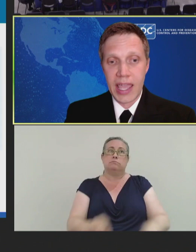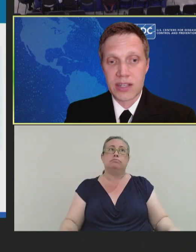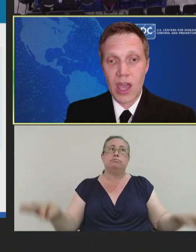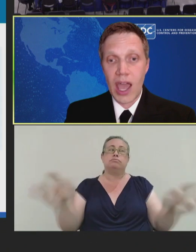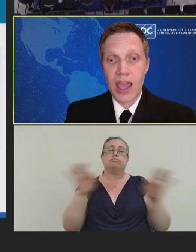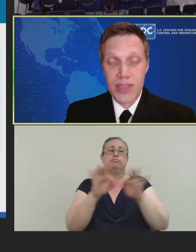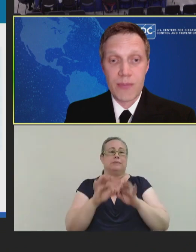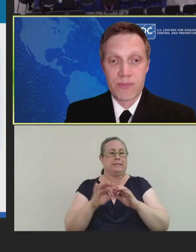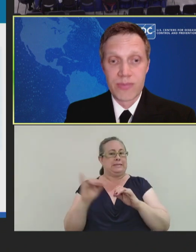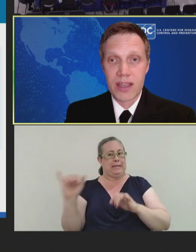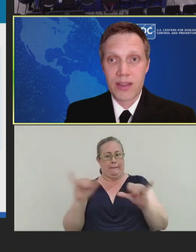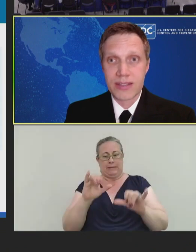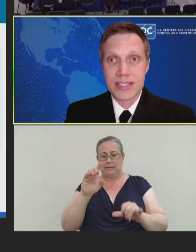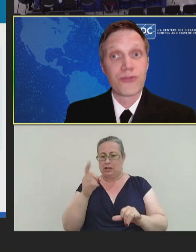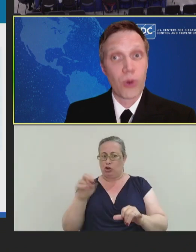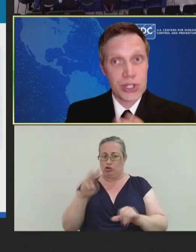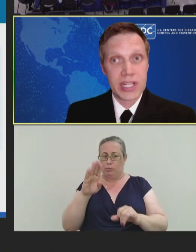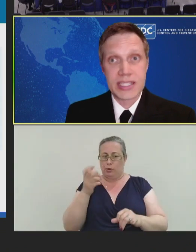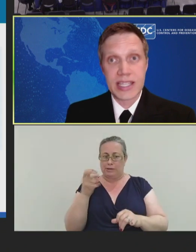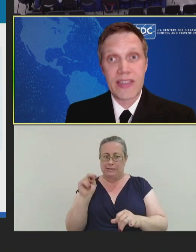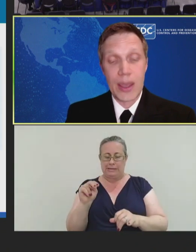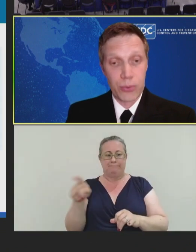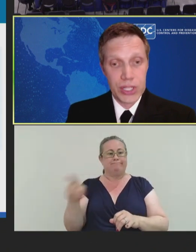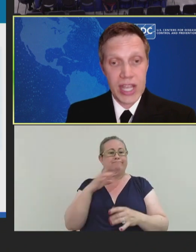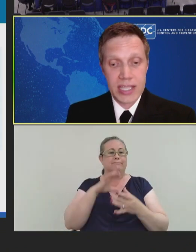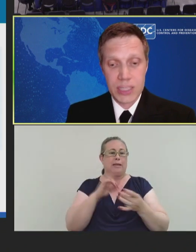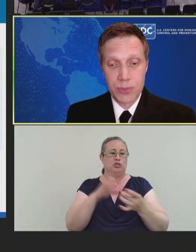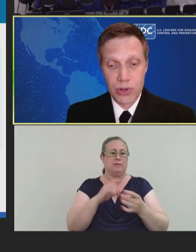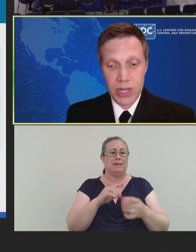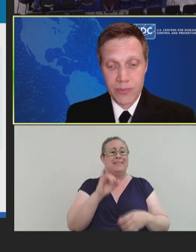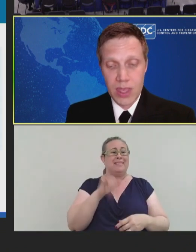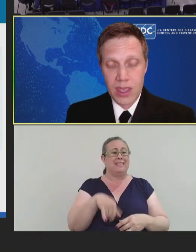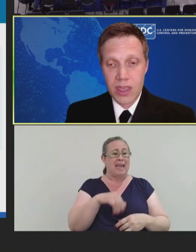And I'm -- it's unfortunate to say that that Bridge Access Program Ms.